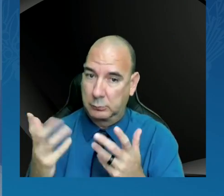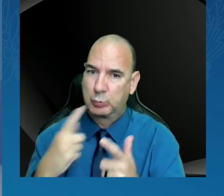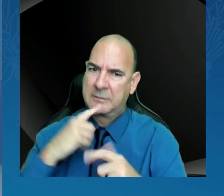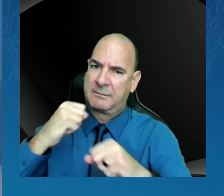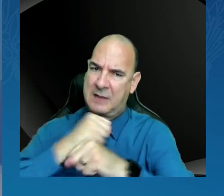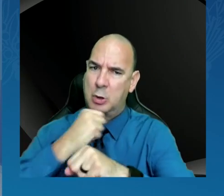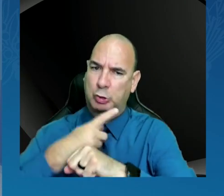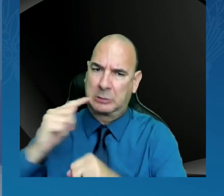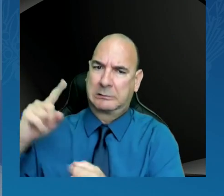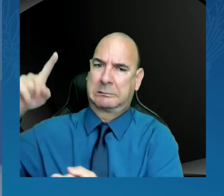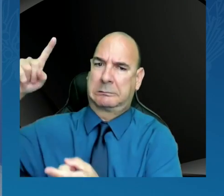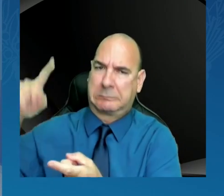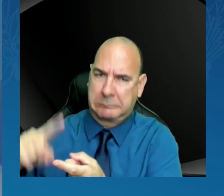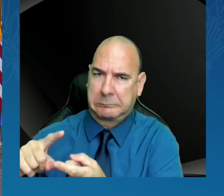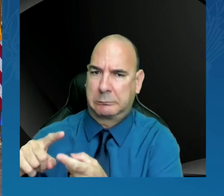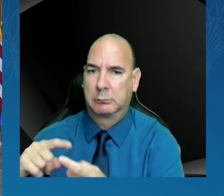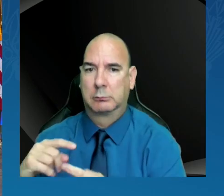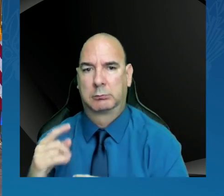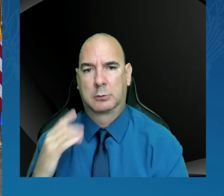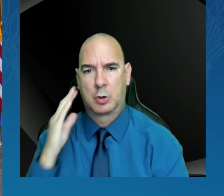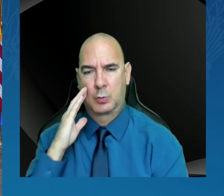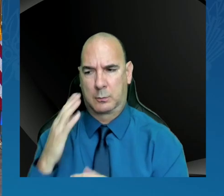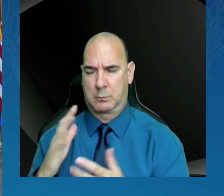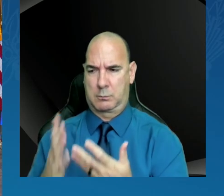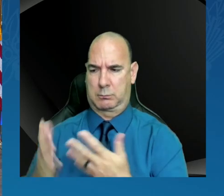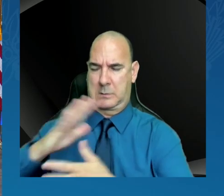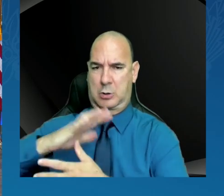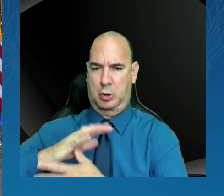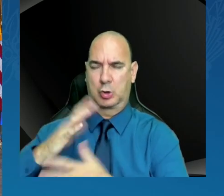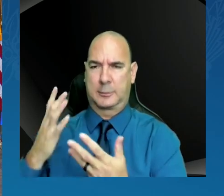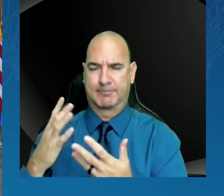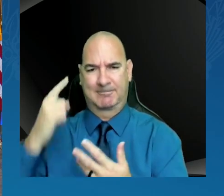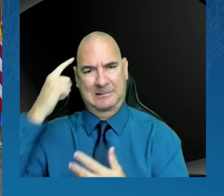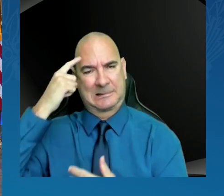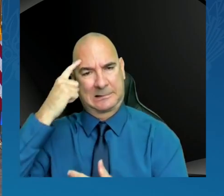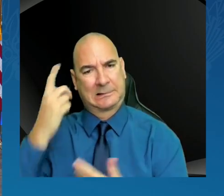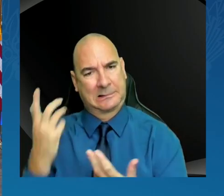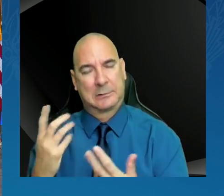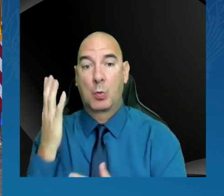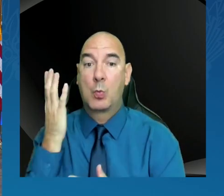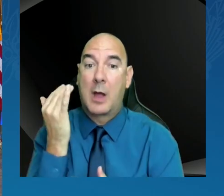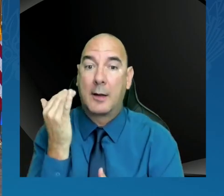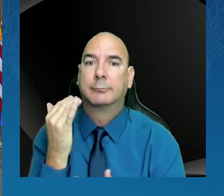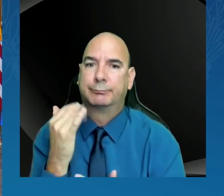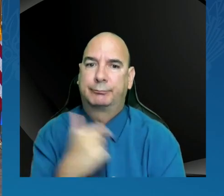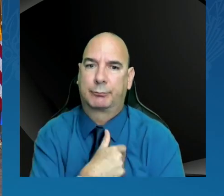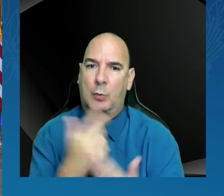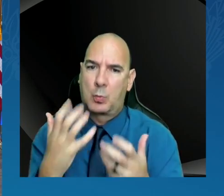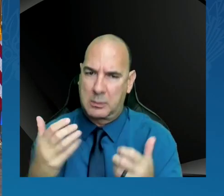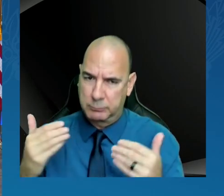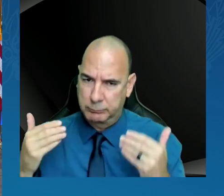top economic priorities, which is why we have taken action to lower the cost of living for Americans --